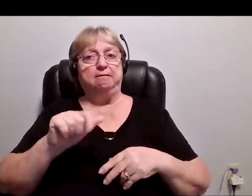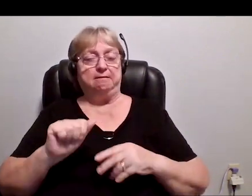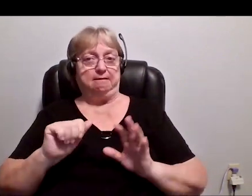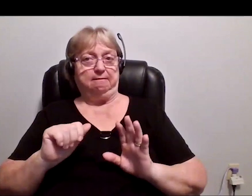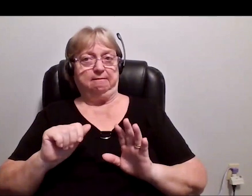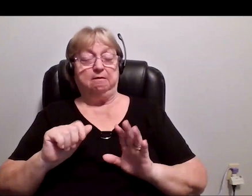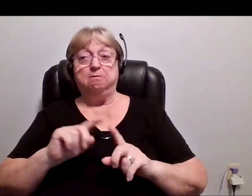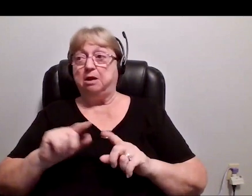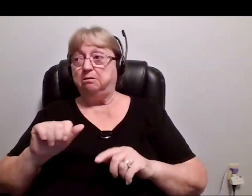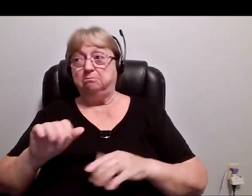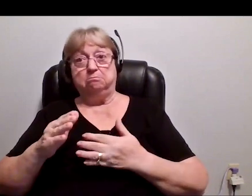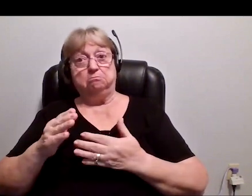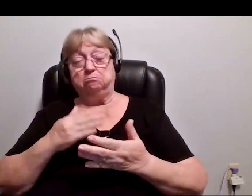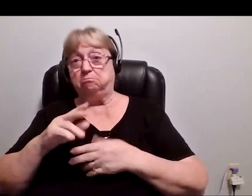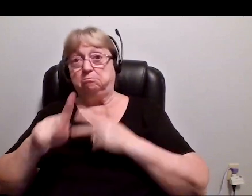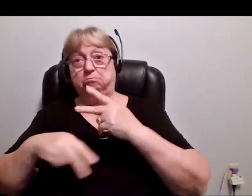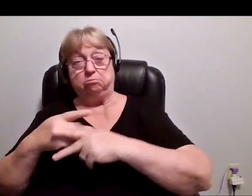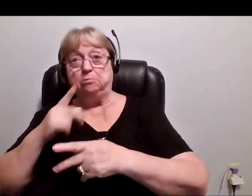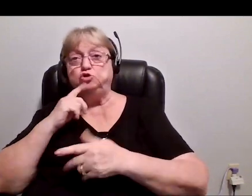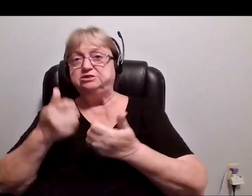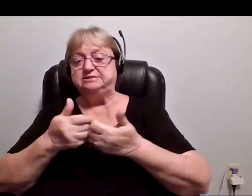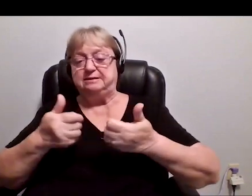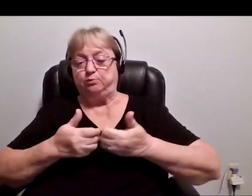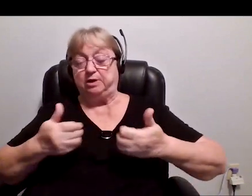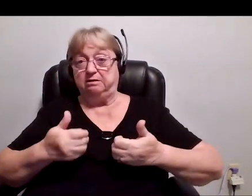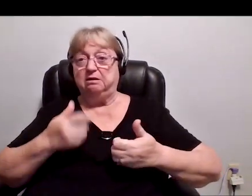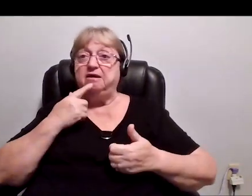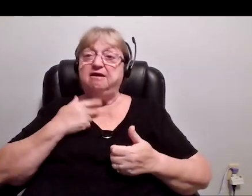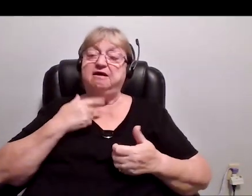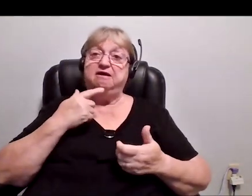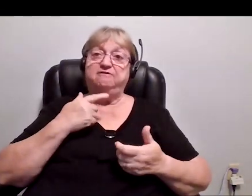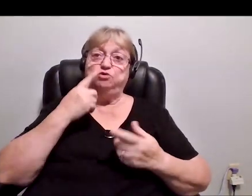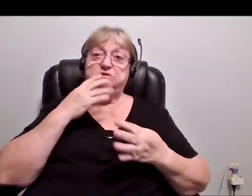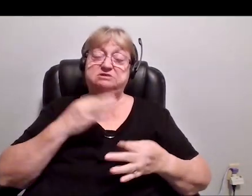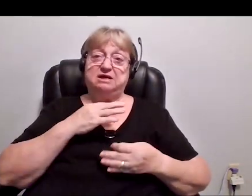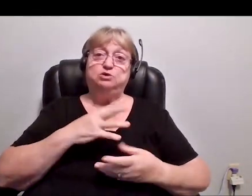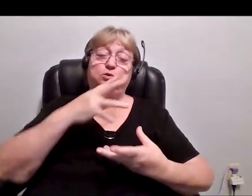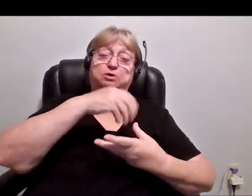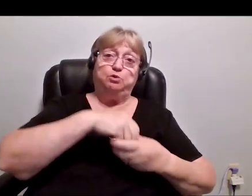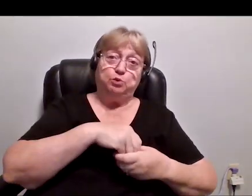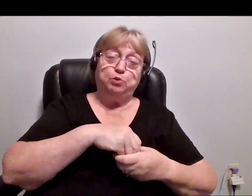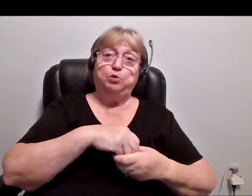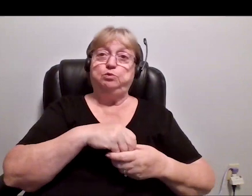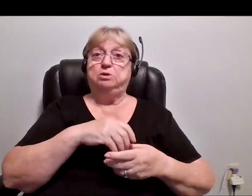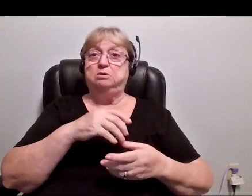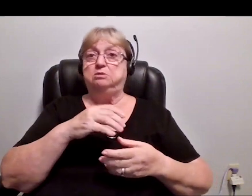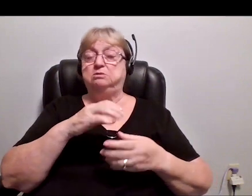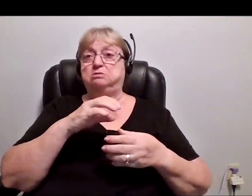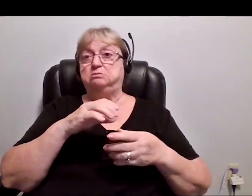If you decide to include See3D in your donation of the filament, then we can get discounts to purchase recycled filament.